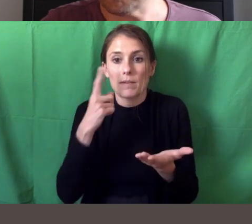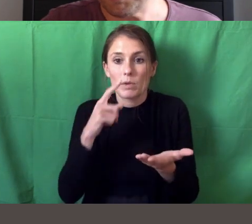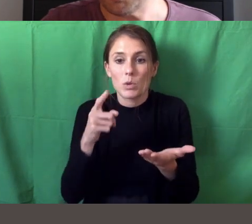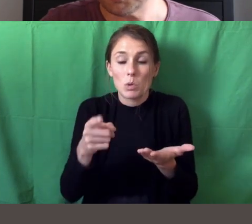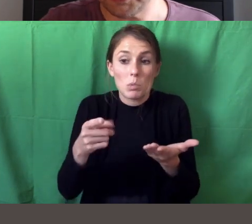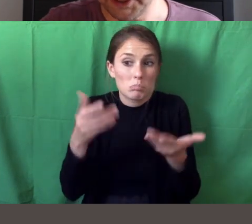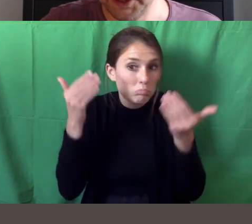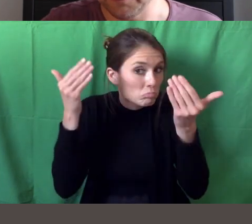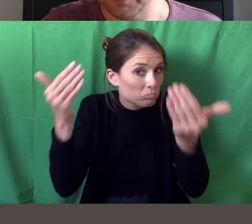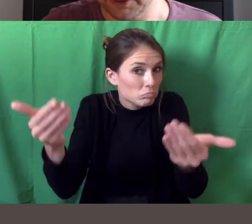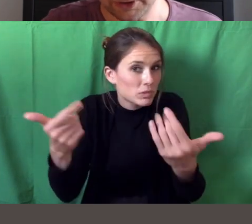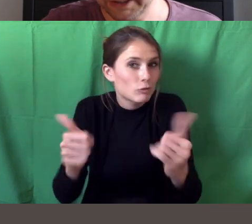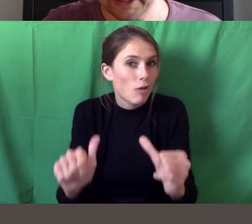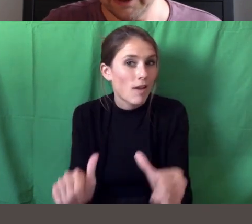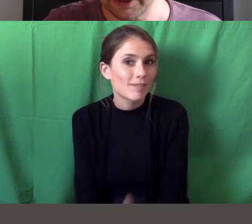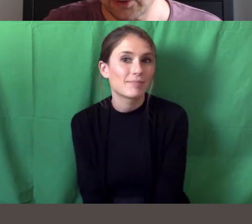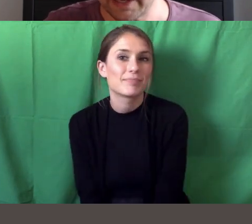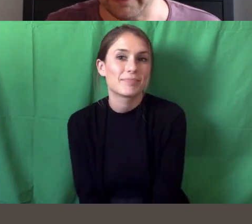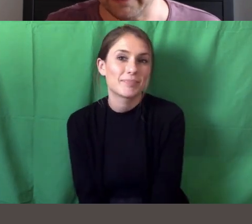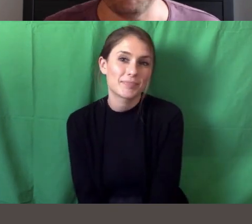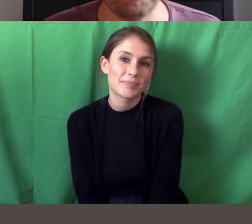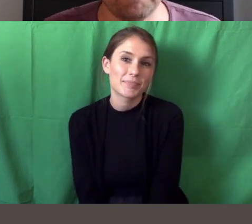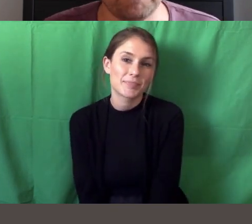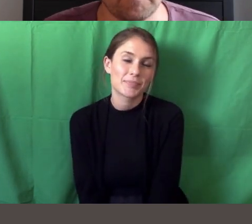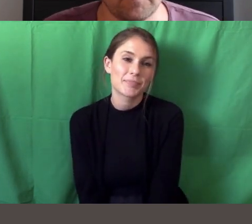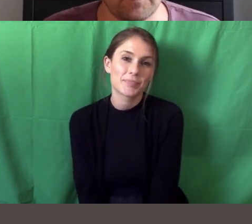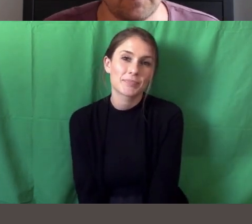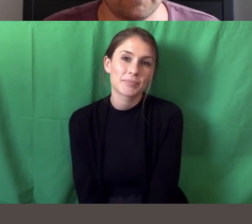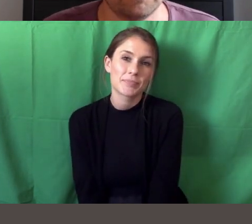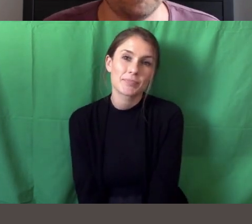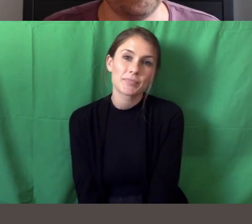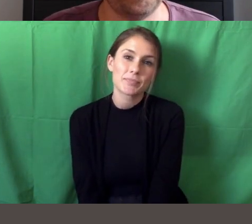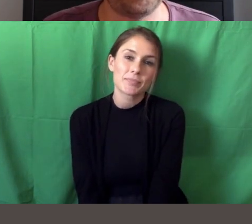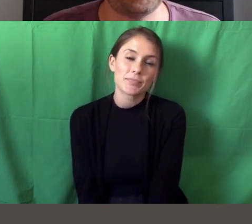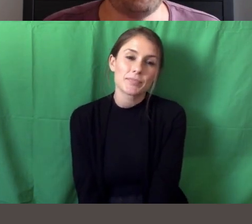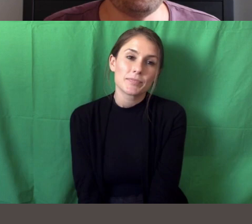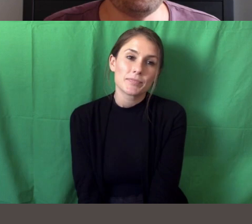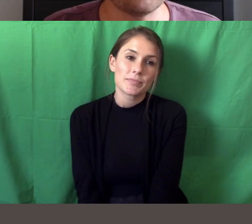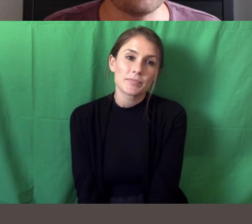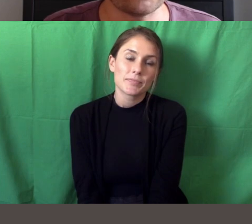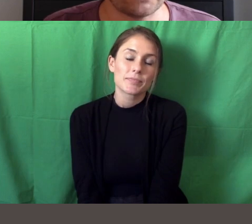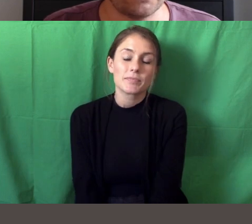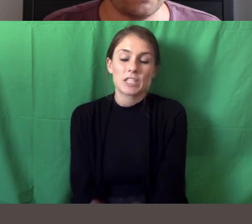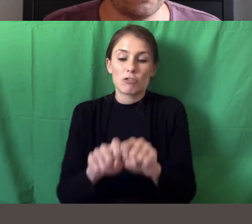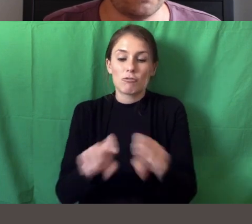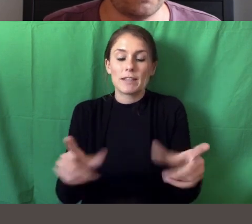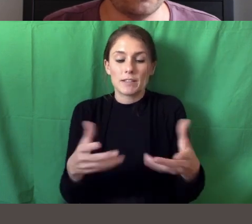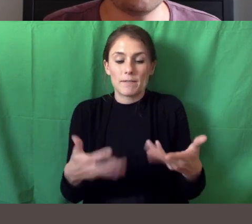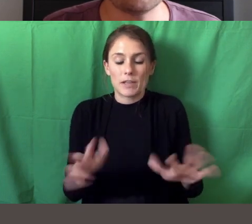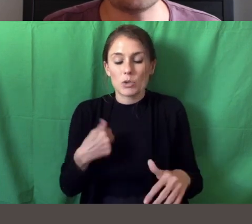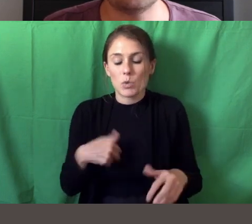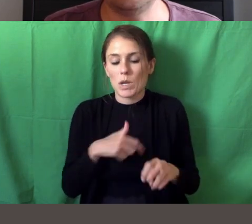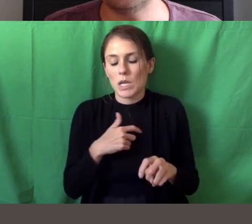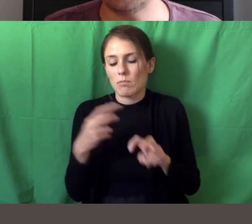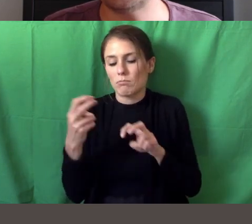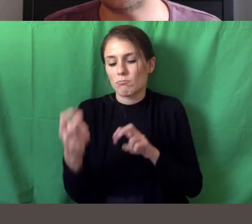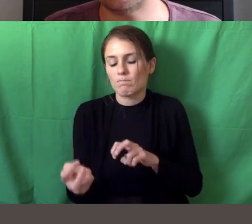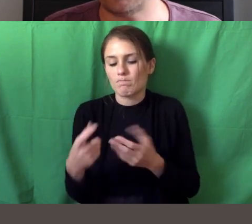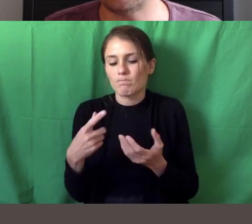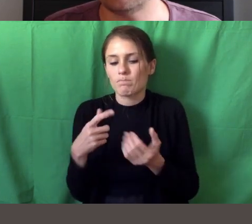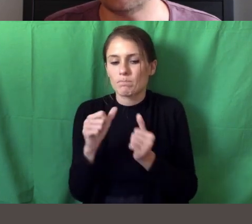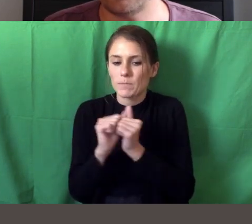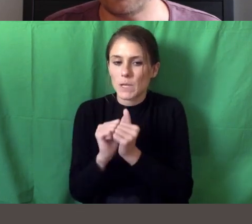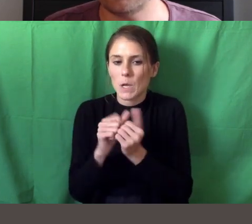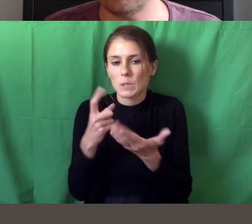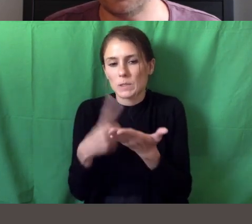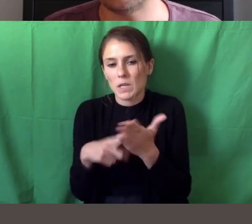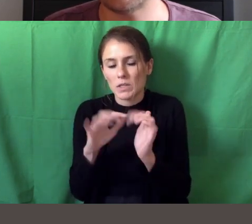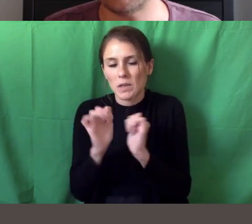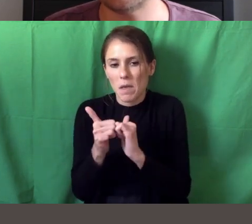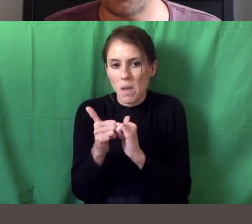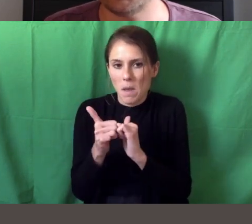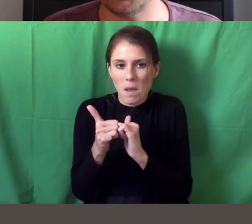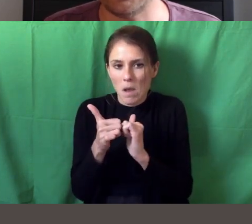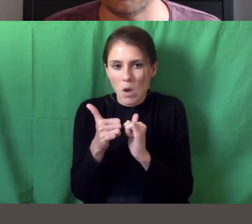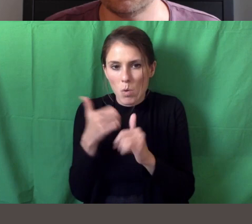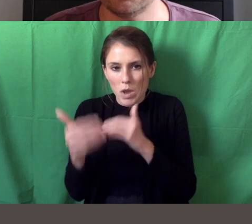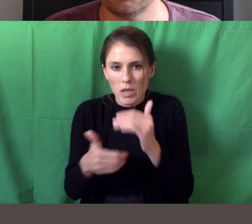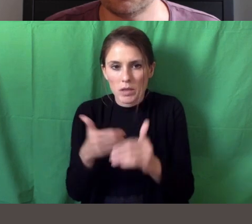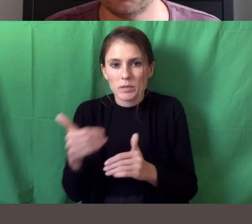contribute to tox. Maybe also for you. Just give it a try. After the release, we sat down together